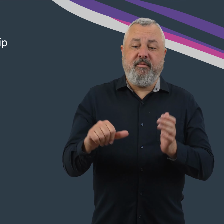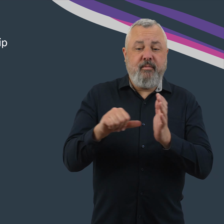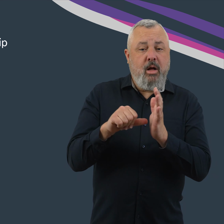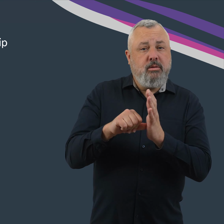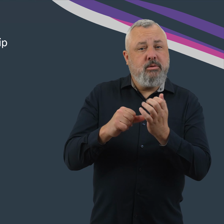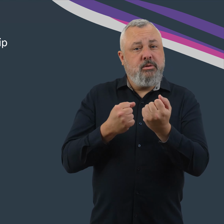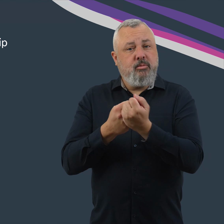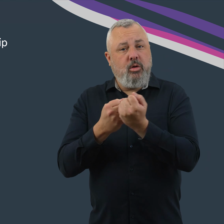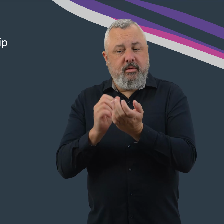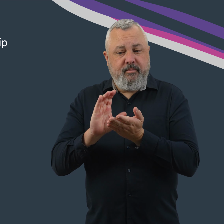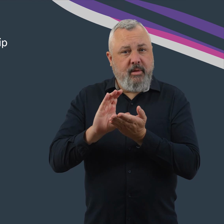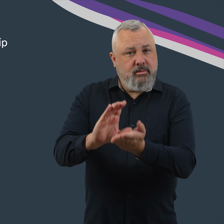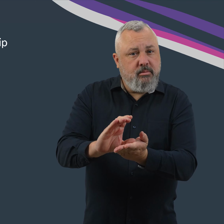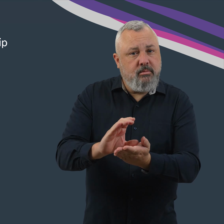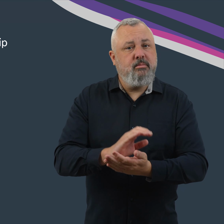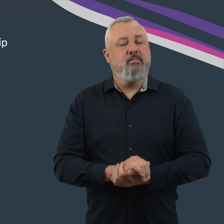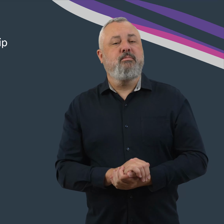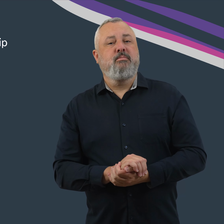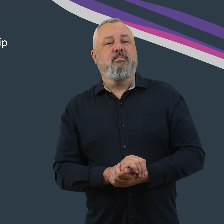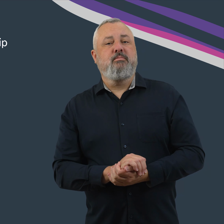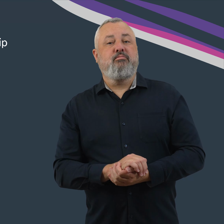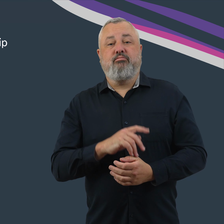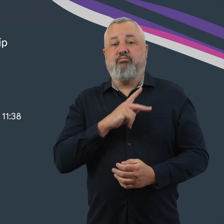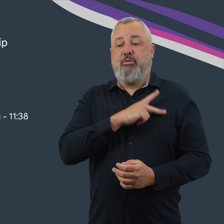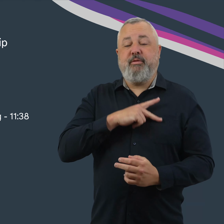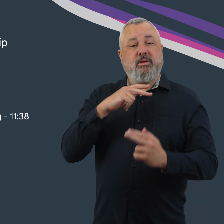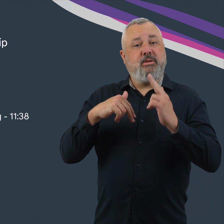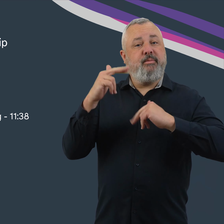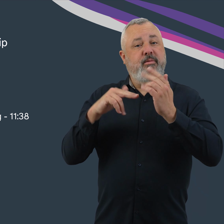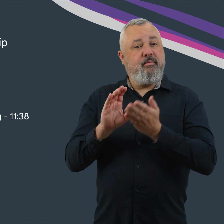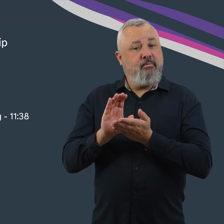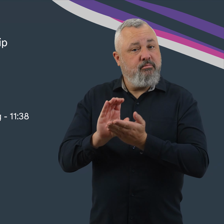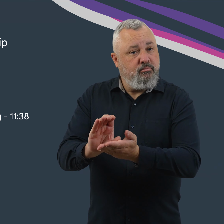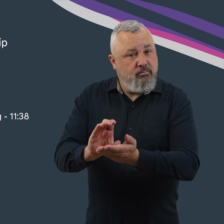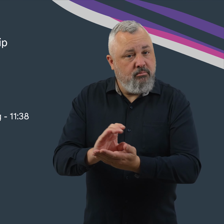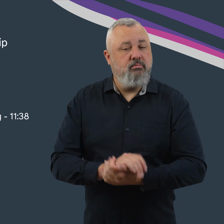Financial Support Funding Professional Development Funding